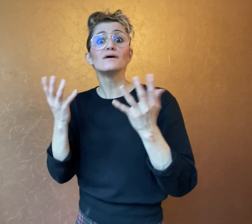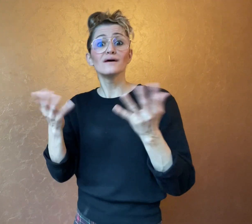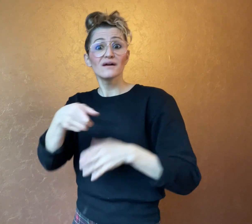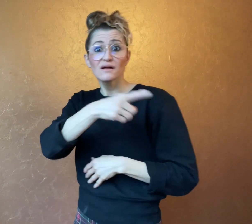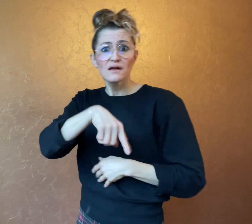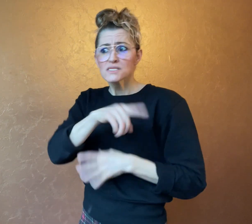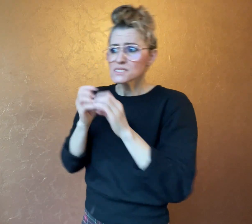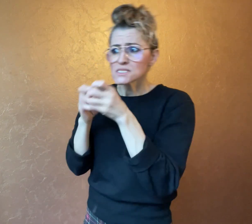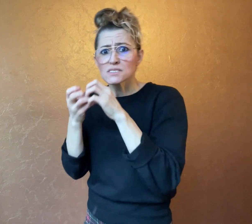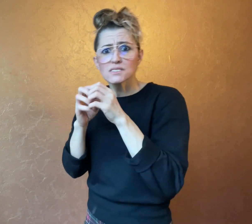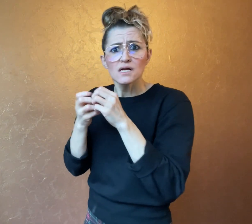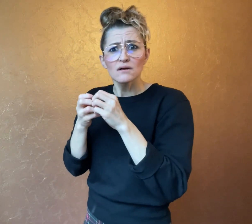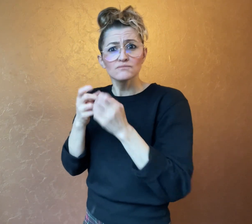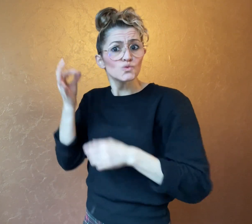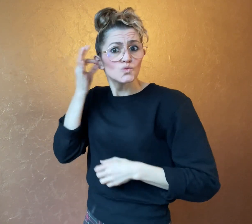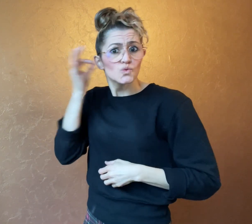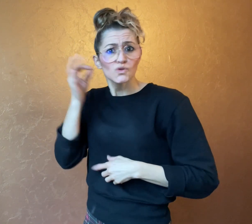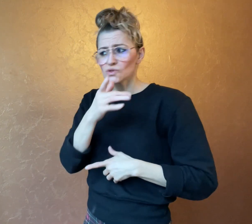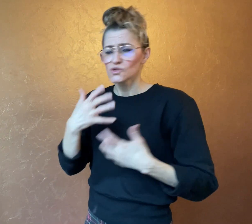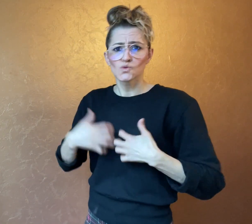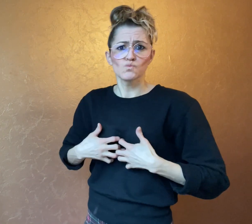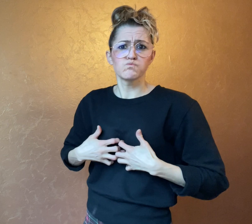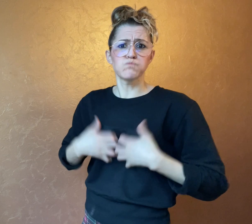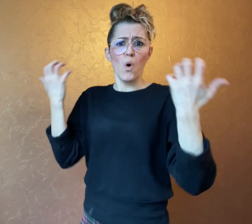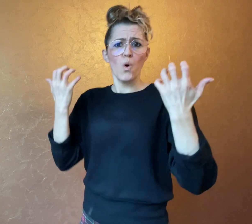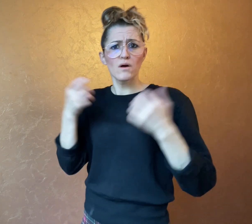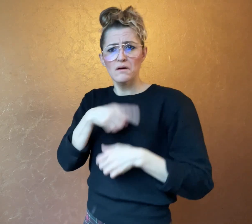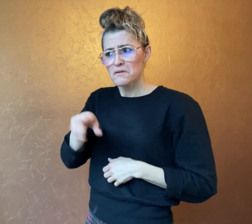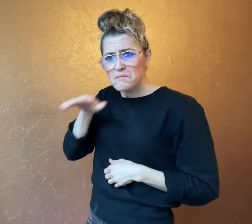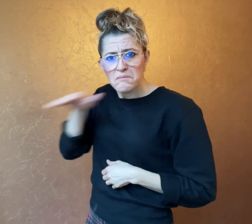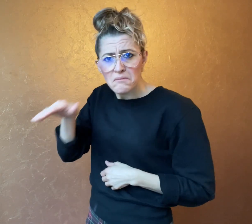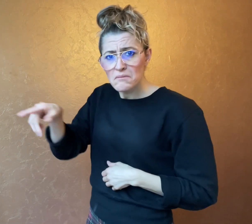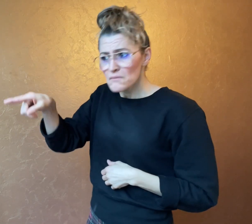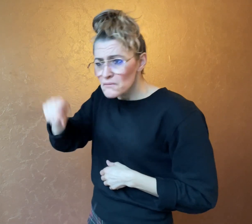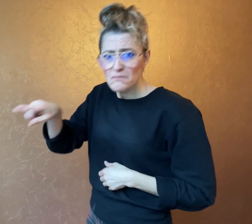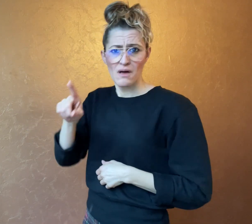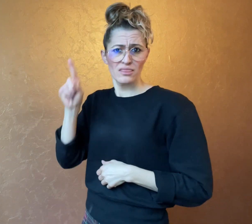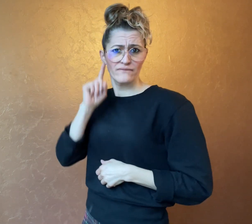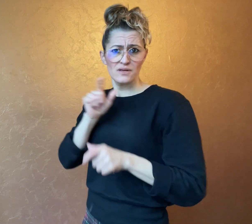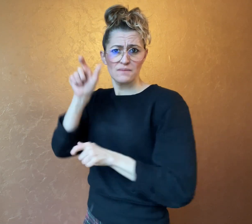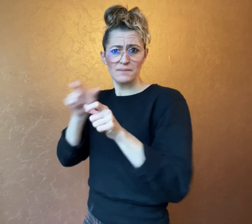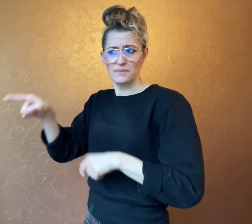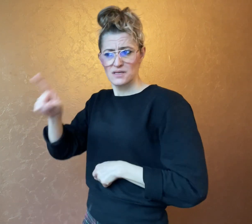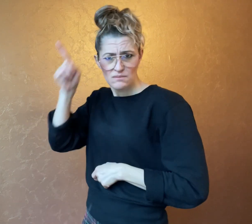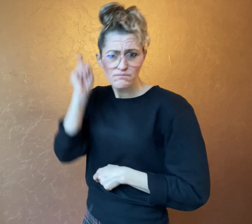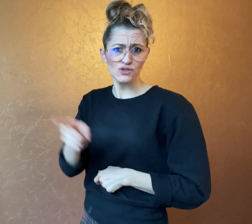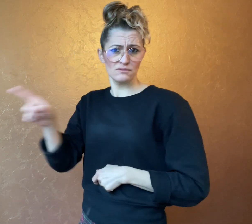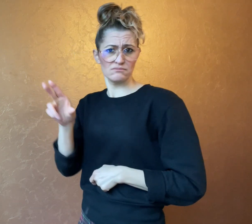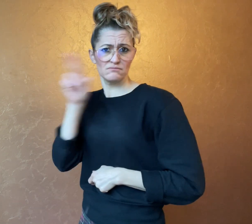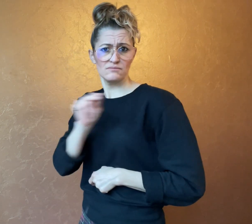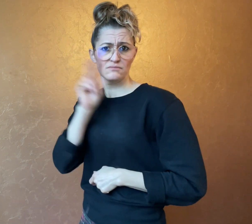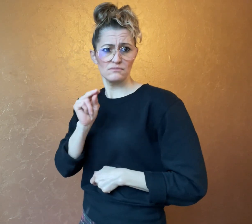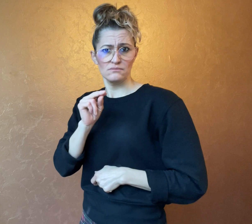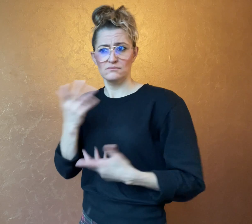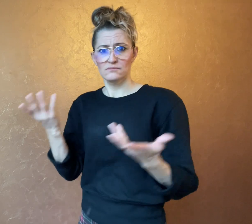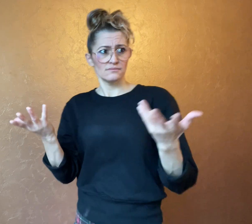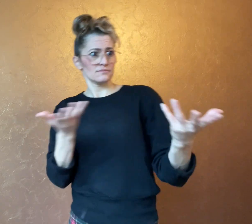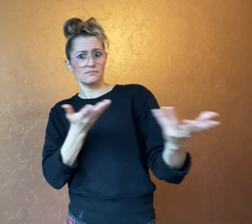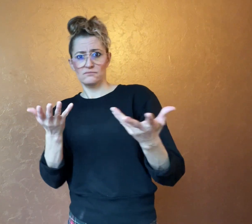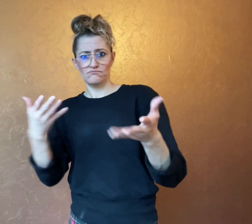on site. Then they get angry because they expect